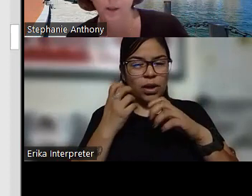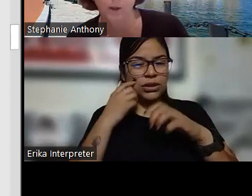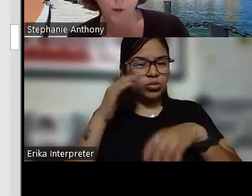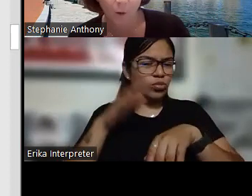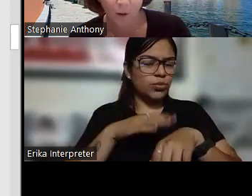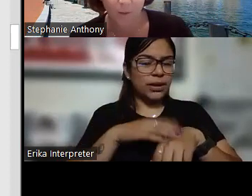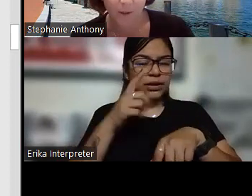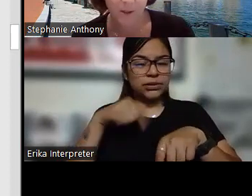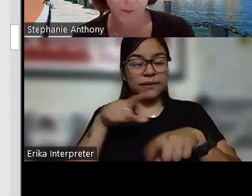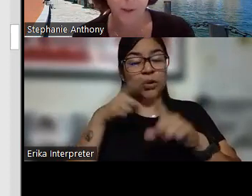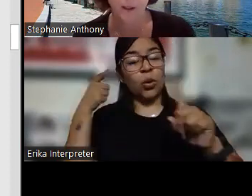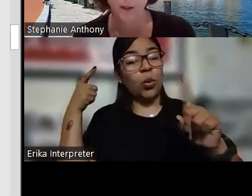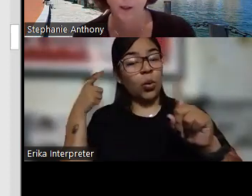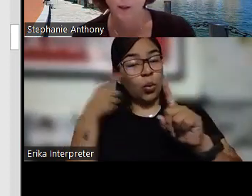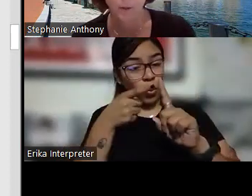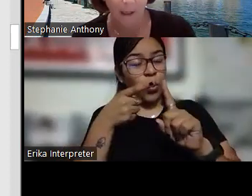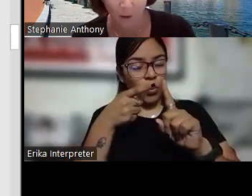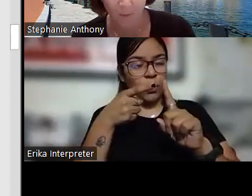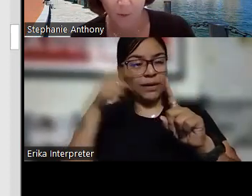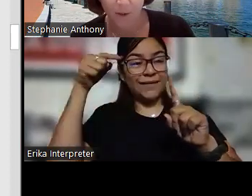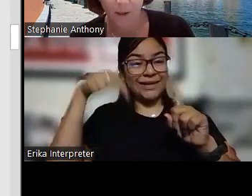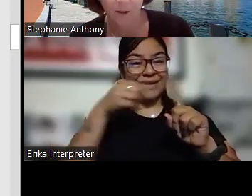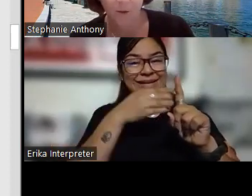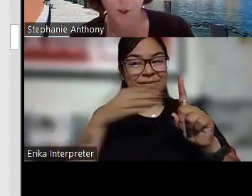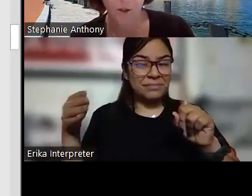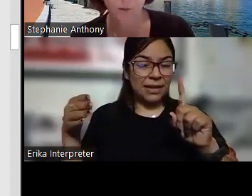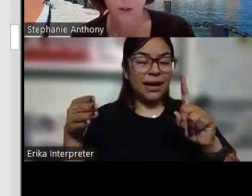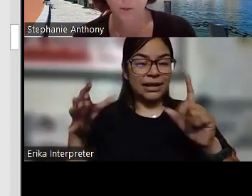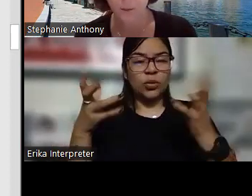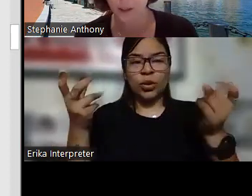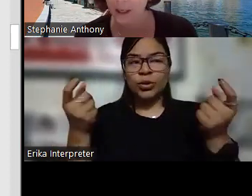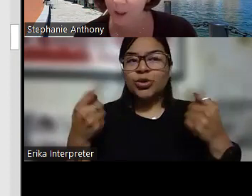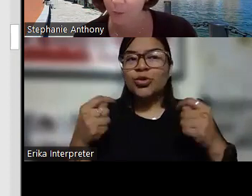of the goal of the business plan what outcomes we were seeking to achieve and some of the guiding